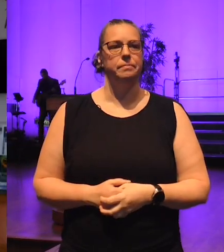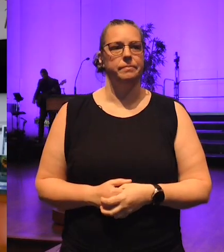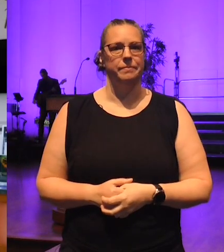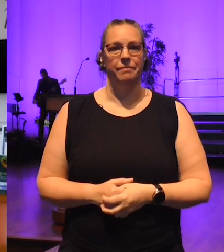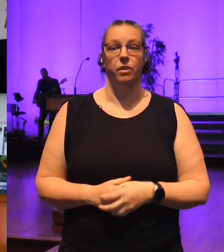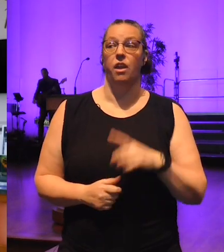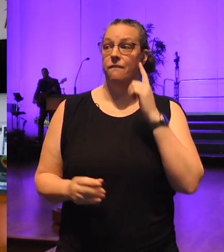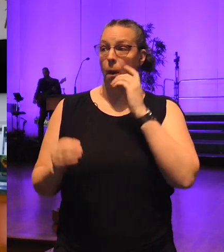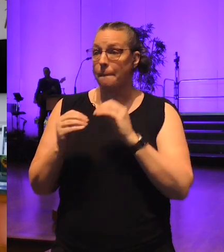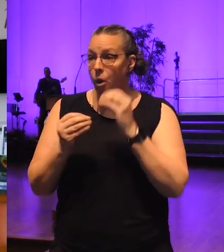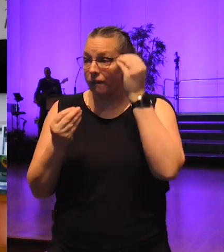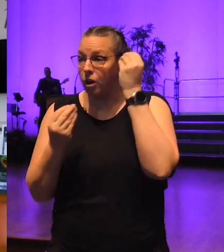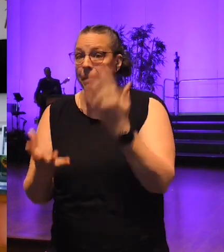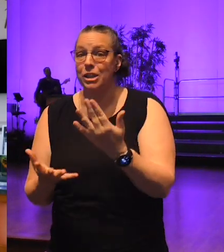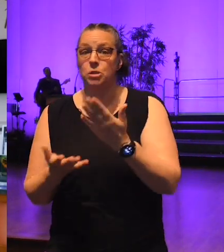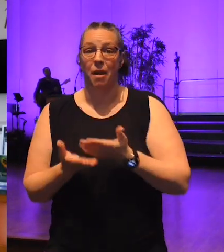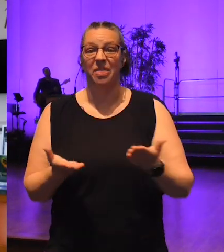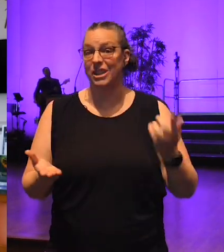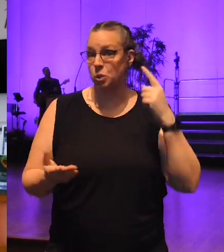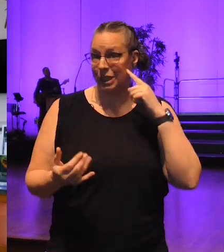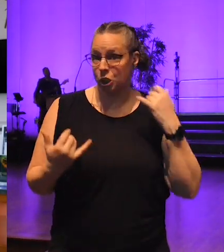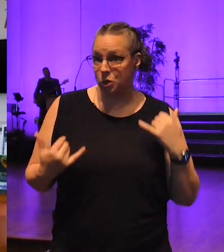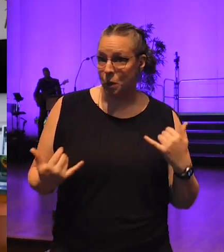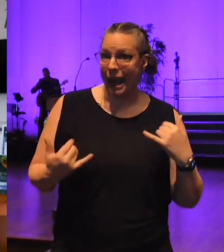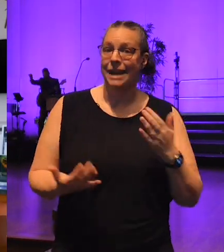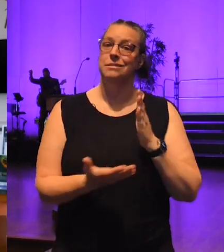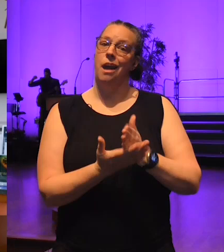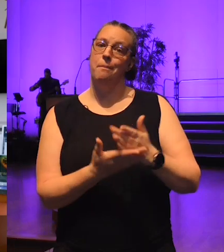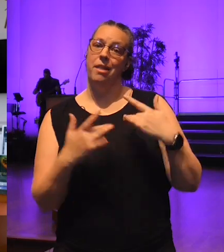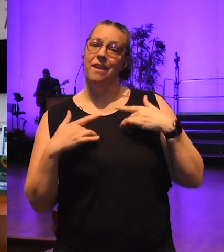for more information about anything you've heard today stop by The Event Center or connect with